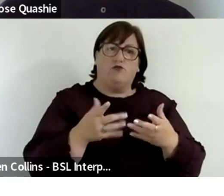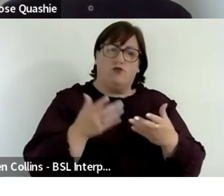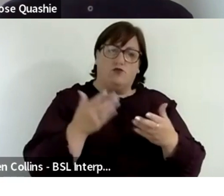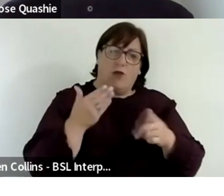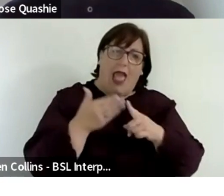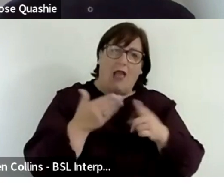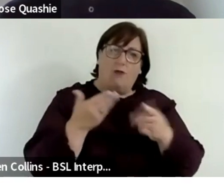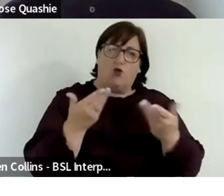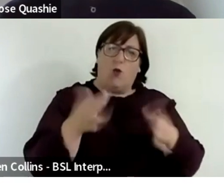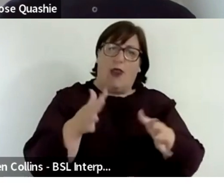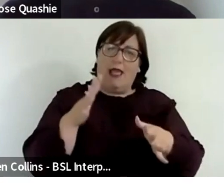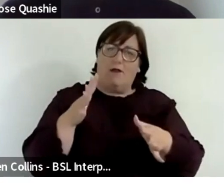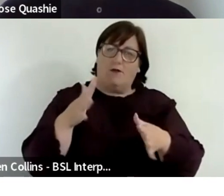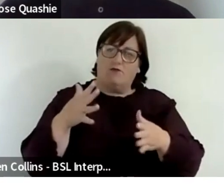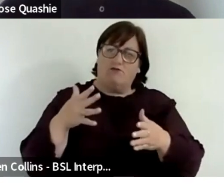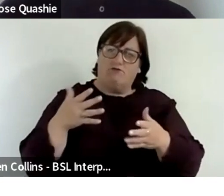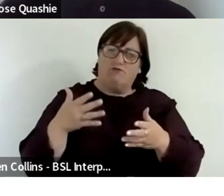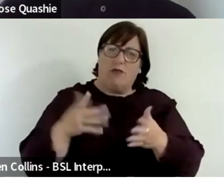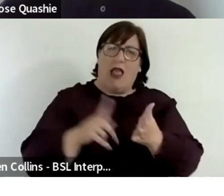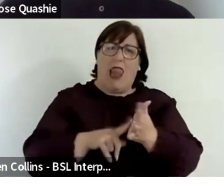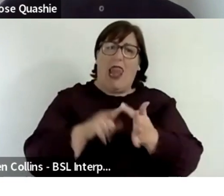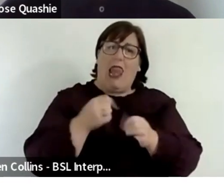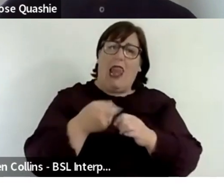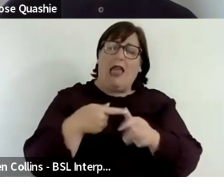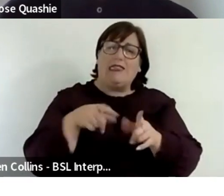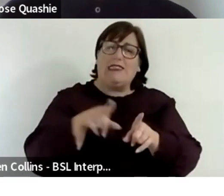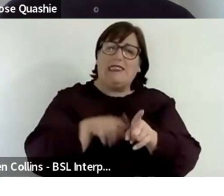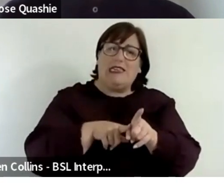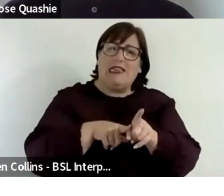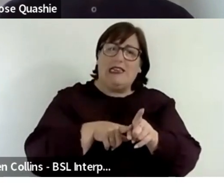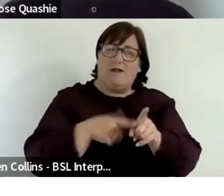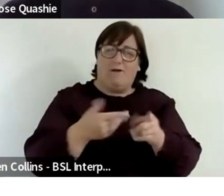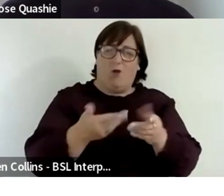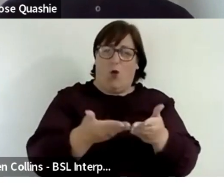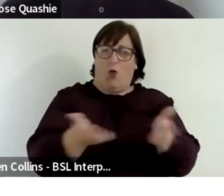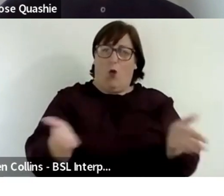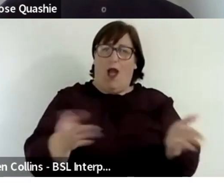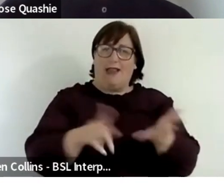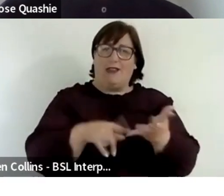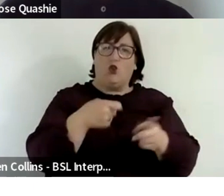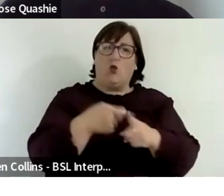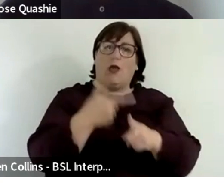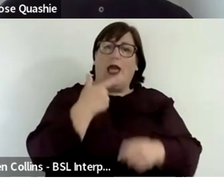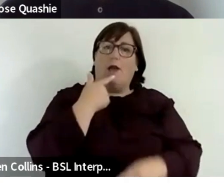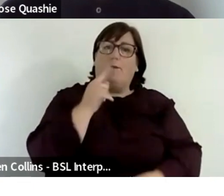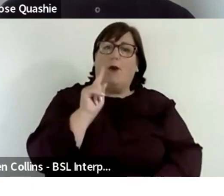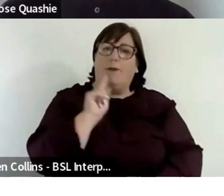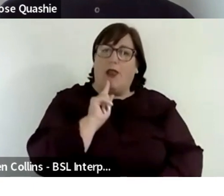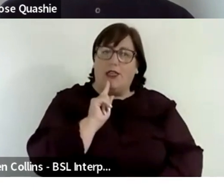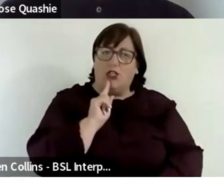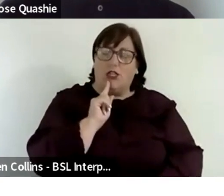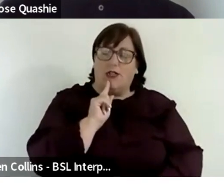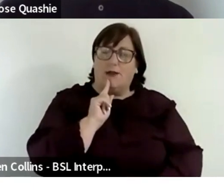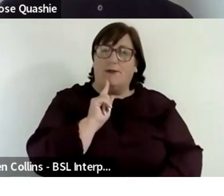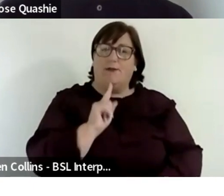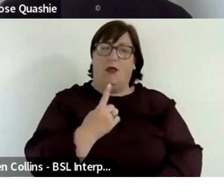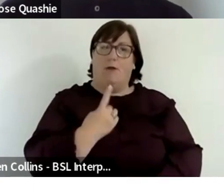The second priority is around the Supply Chain. So myself, Maria, Richard and Julie-Anne we work for HS2 Ltd.